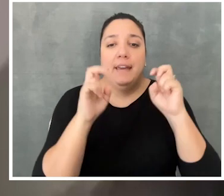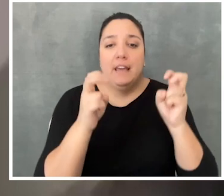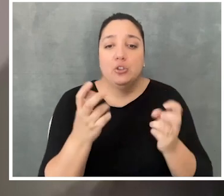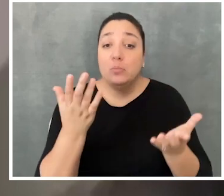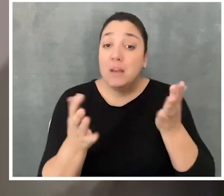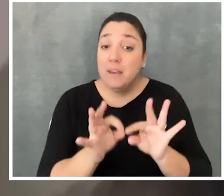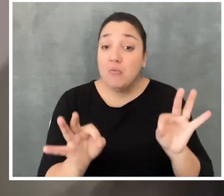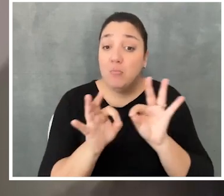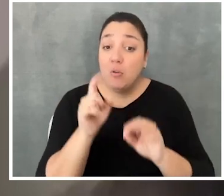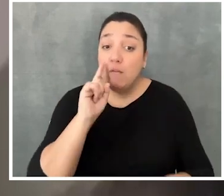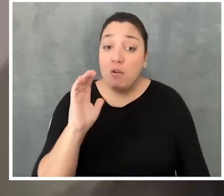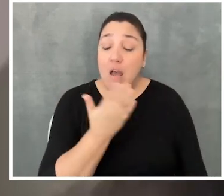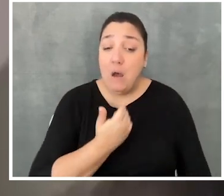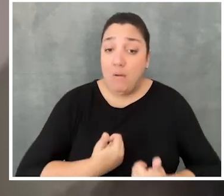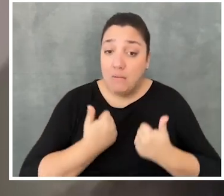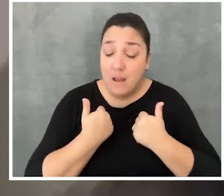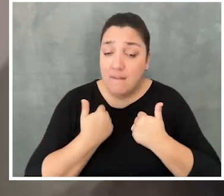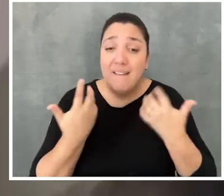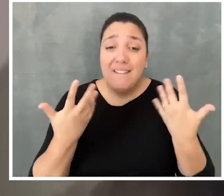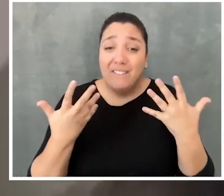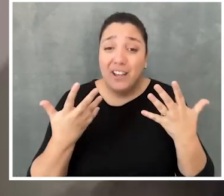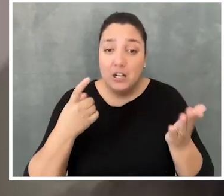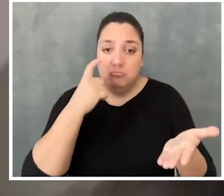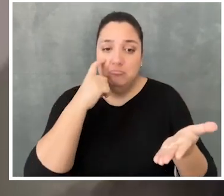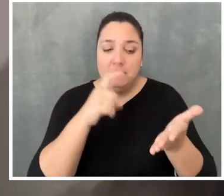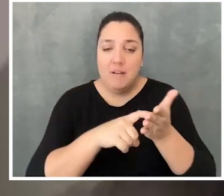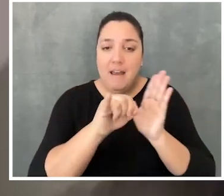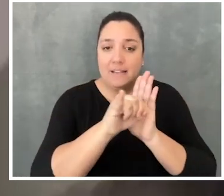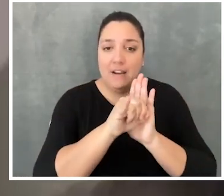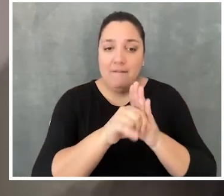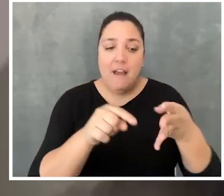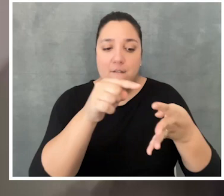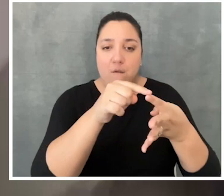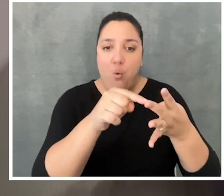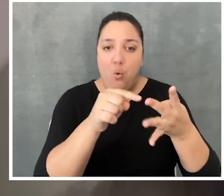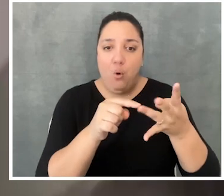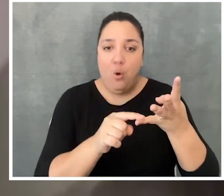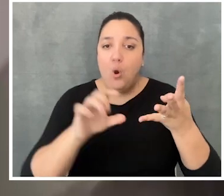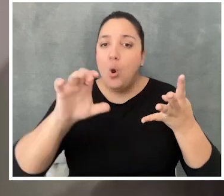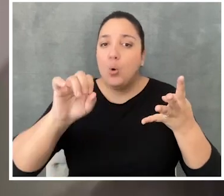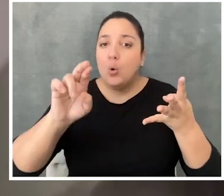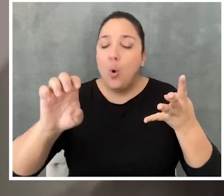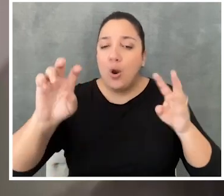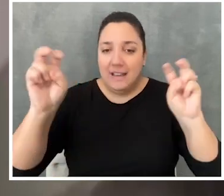We've identified four core issues that we work on collectively